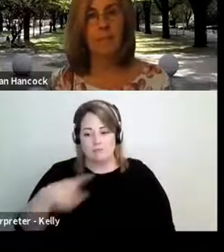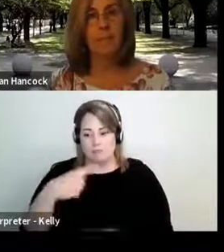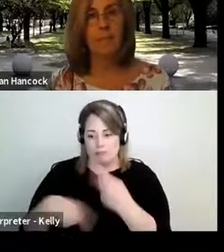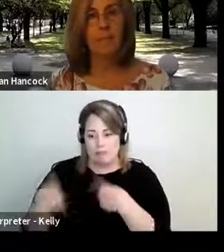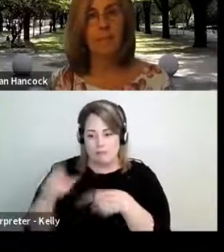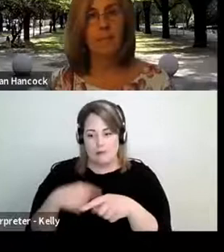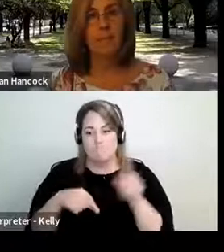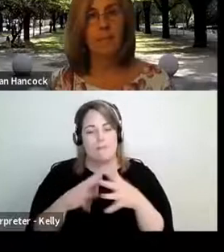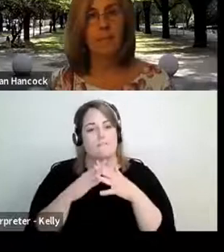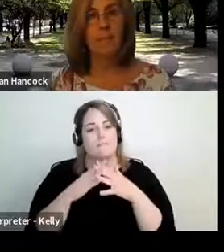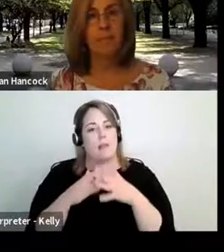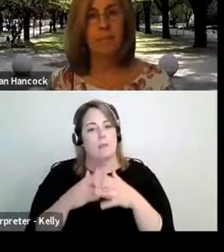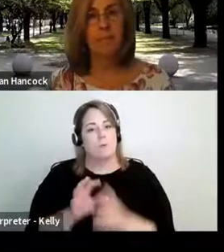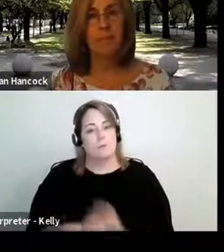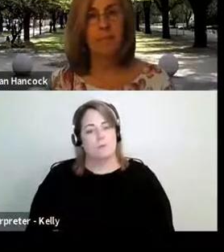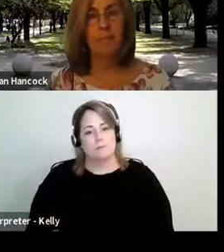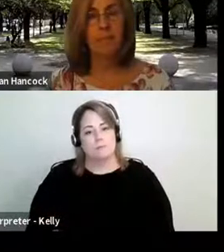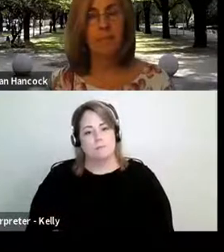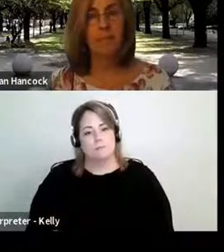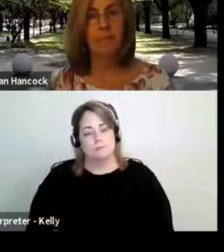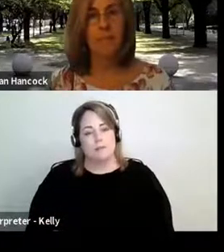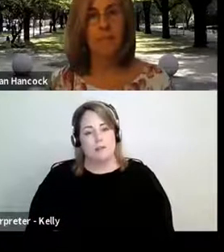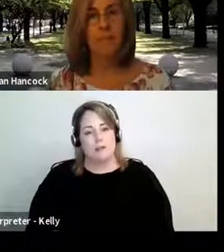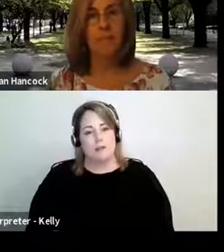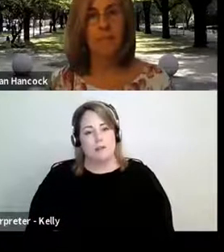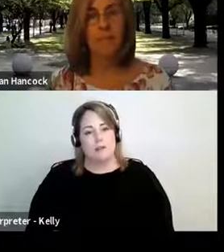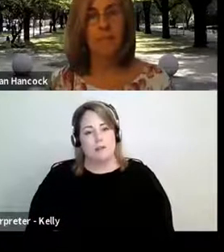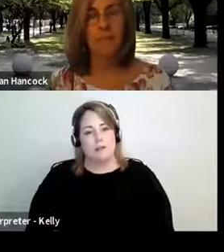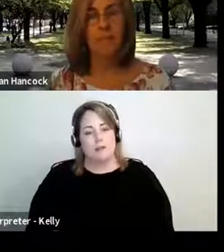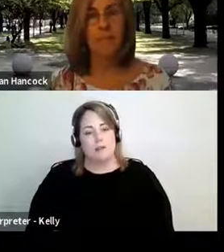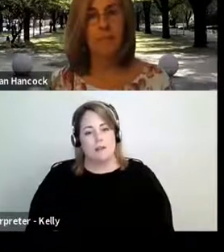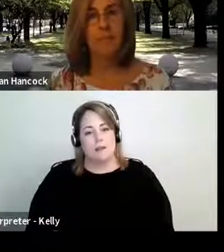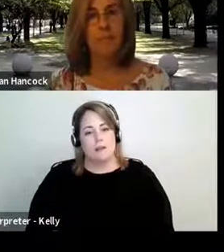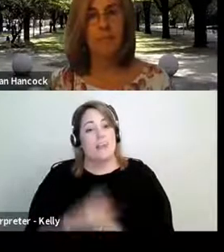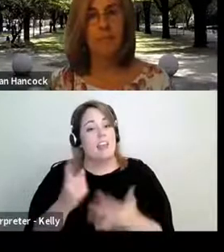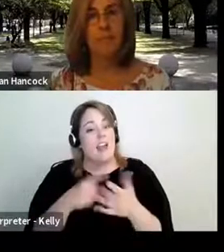but interestingly the other value end is the one that we don’t do any scaffolding on, which is